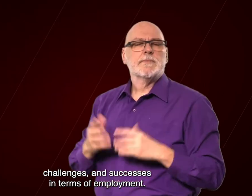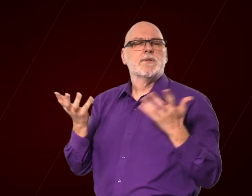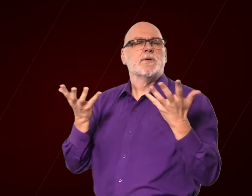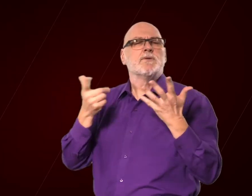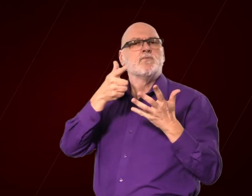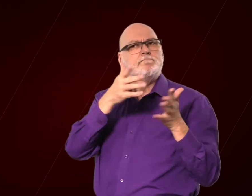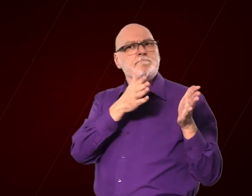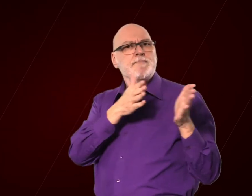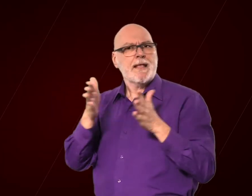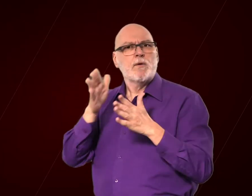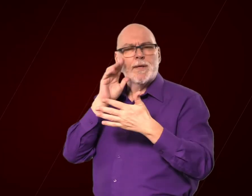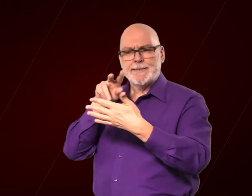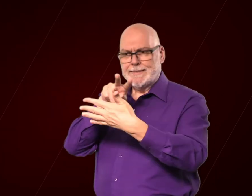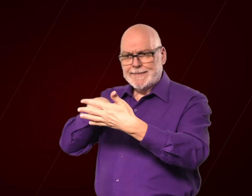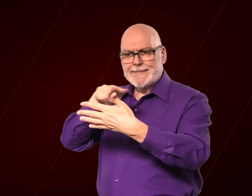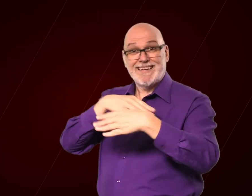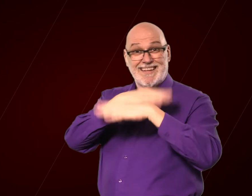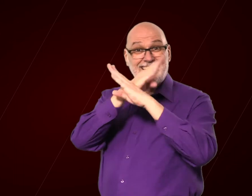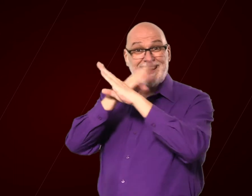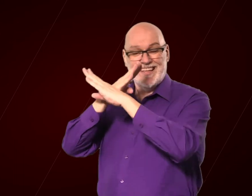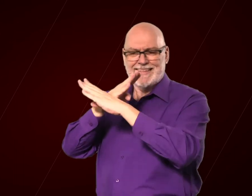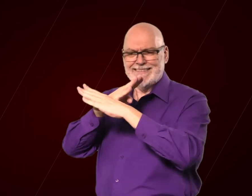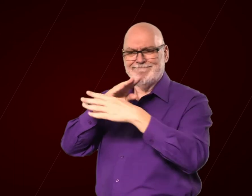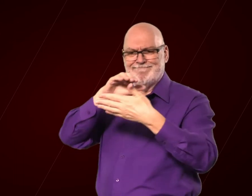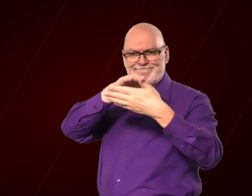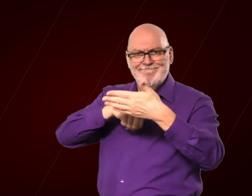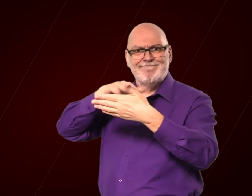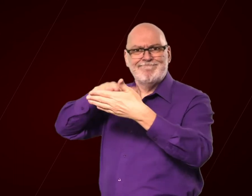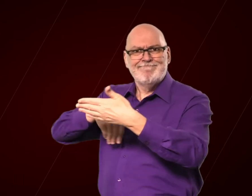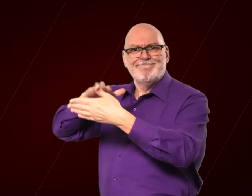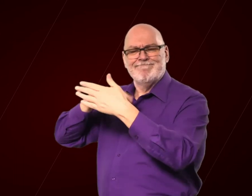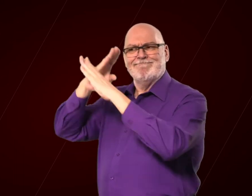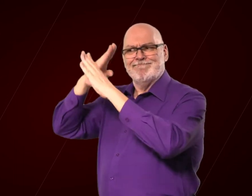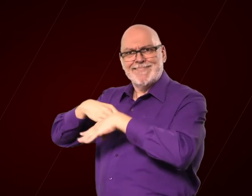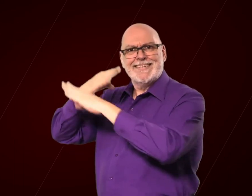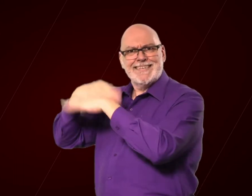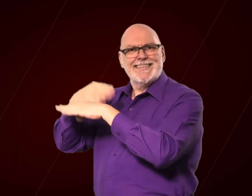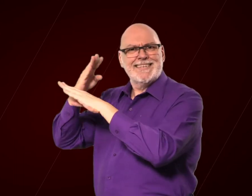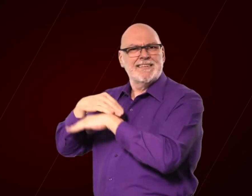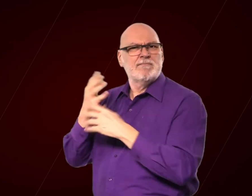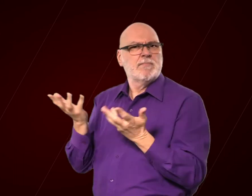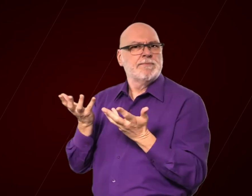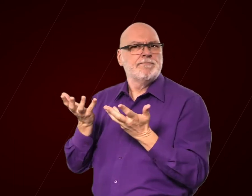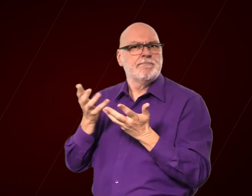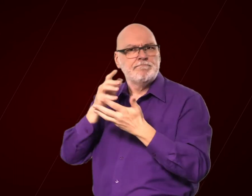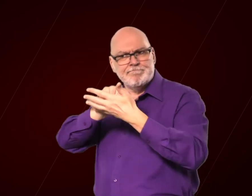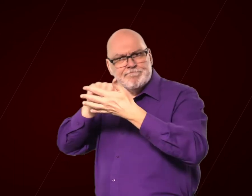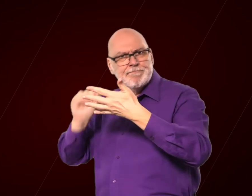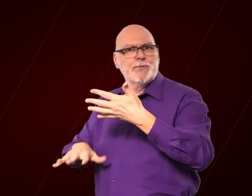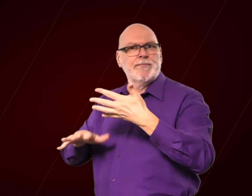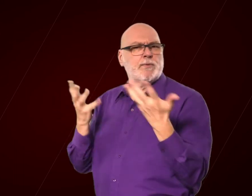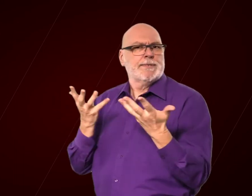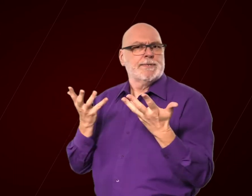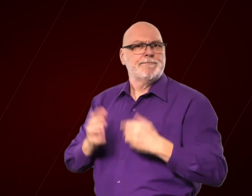[Anselmo]: What plans do you have to remove some of the barriers?